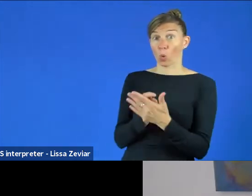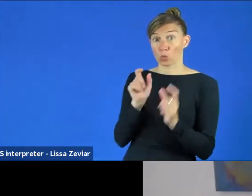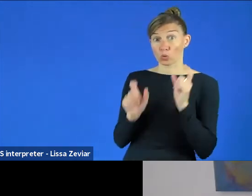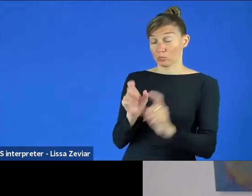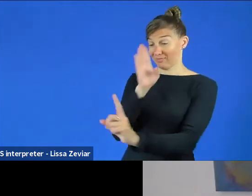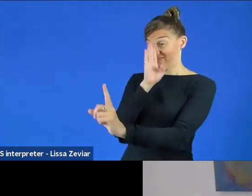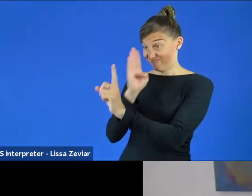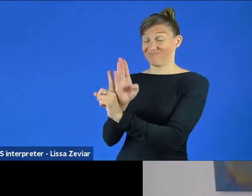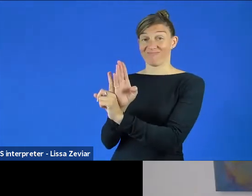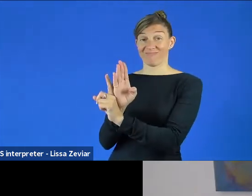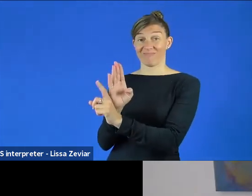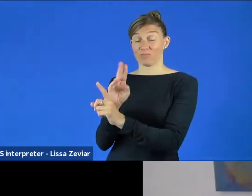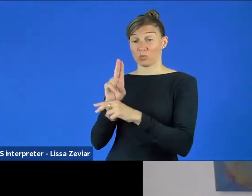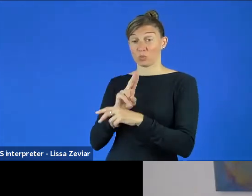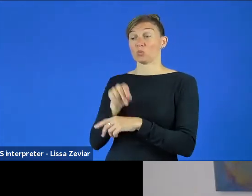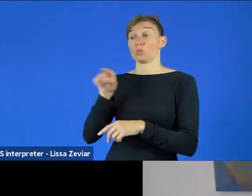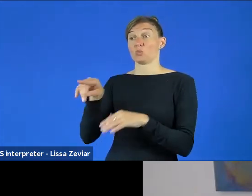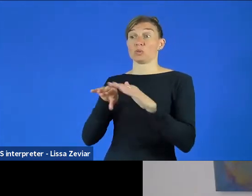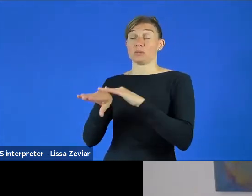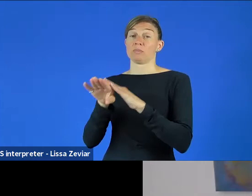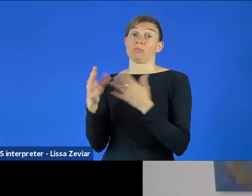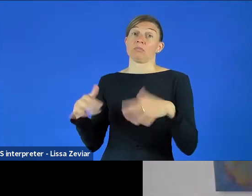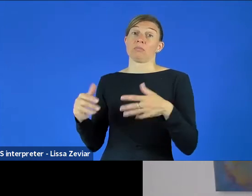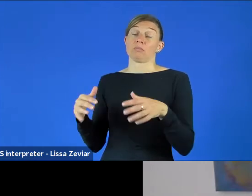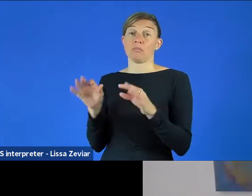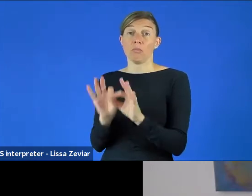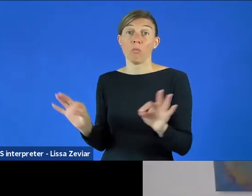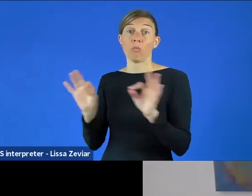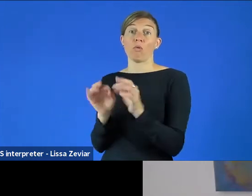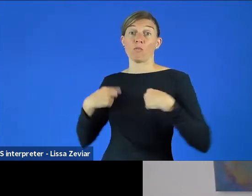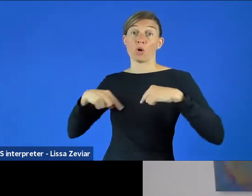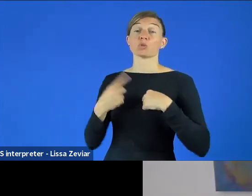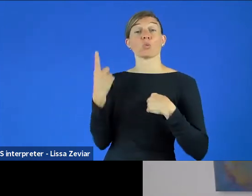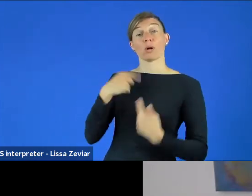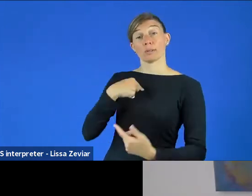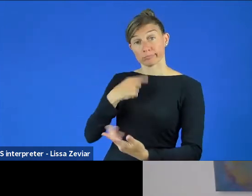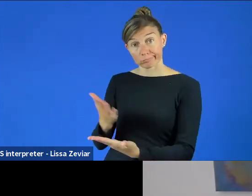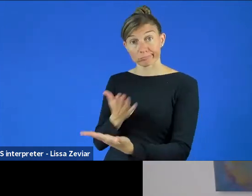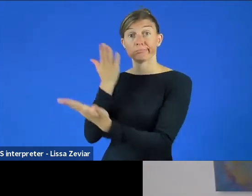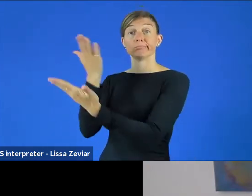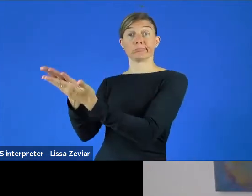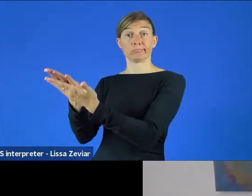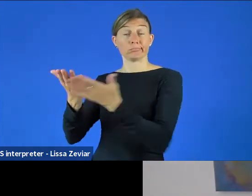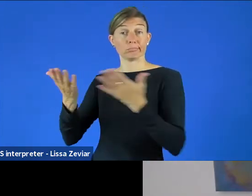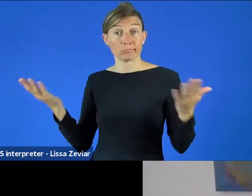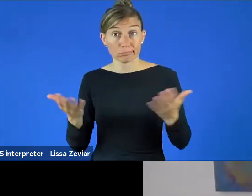Their accessibility is important for us and one of the suggestions we made was that apart from having